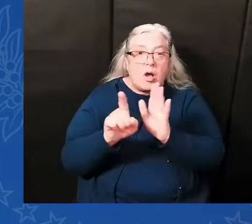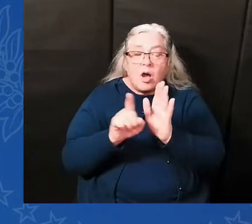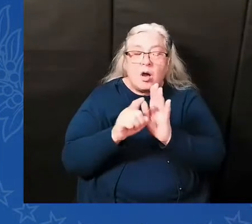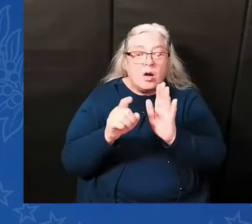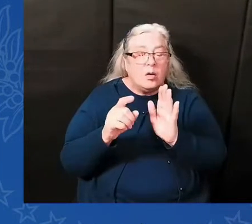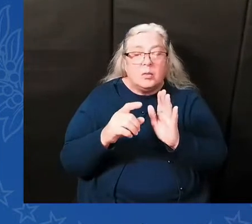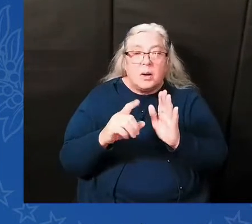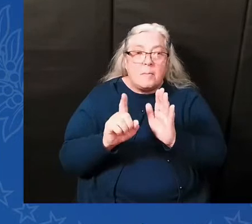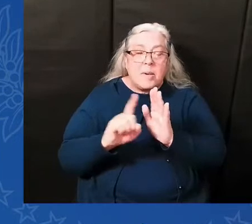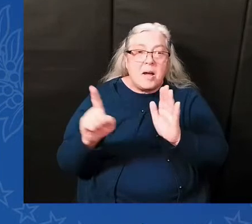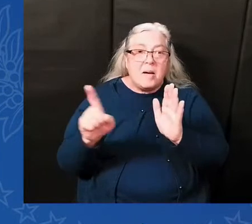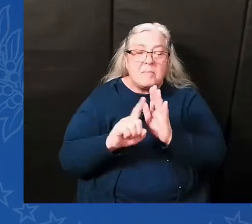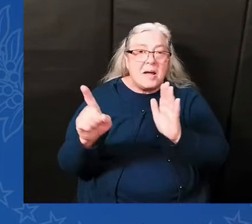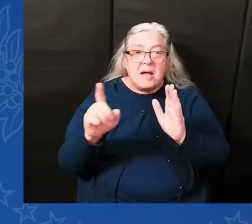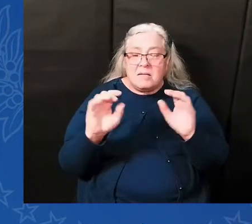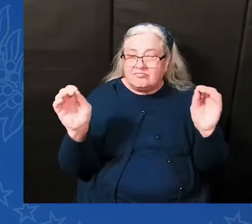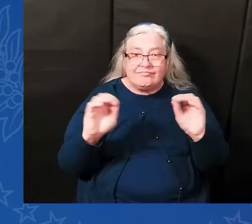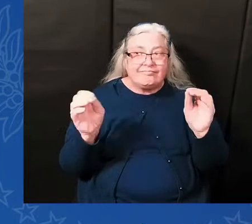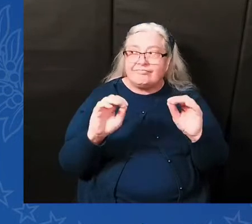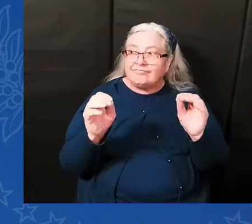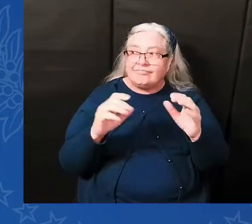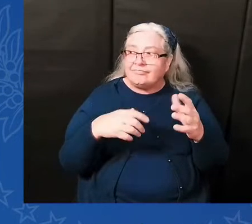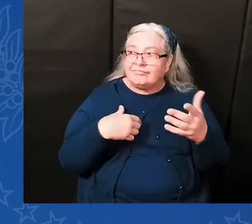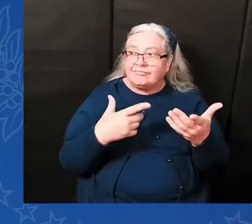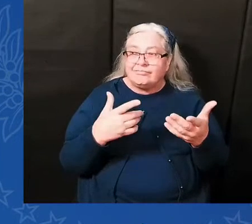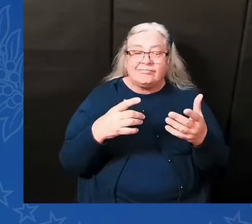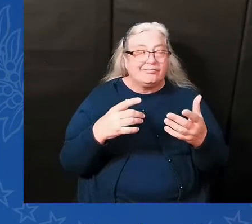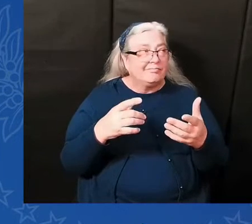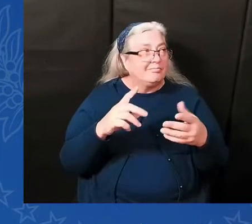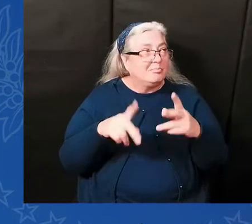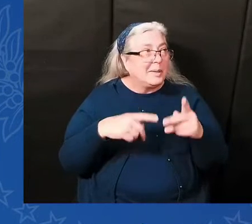In response, I signed legislation giving the U.S. Fire Administrator authority